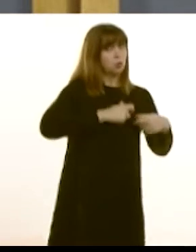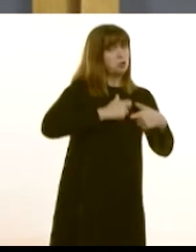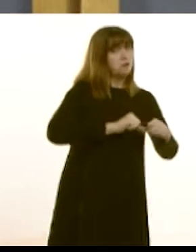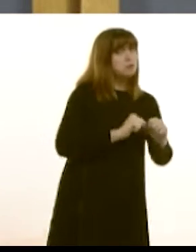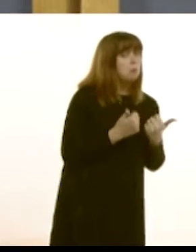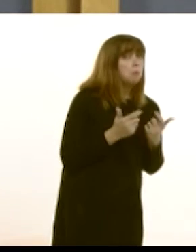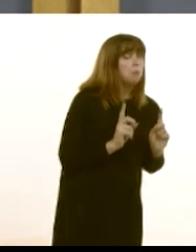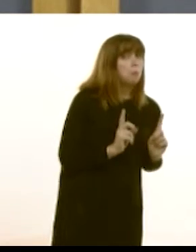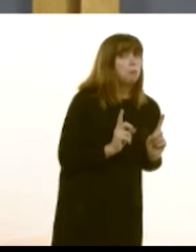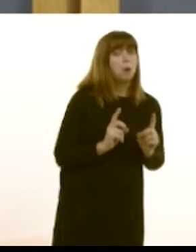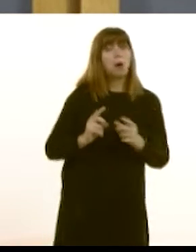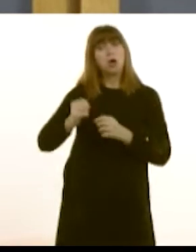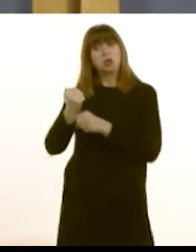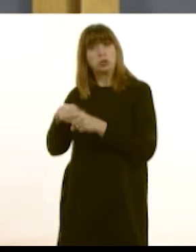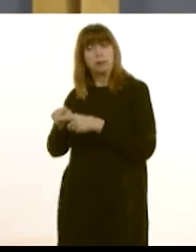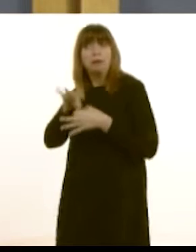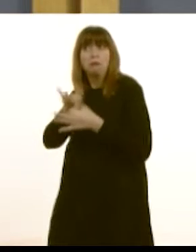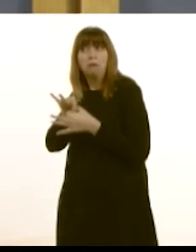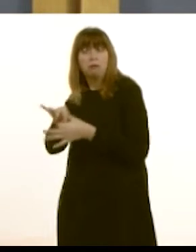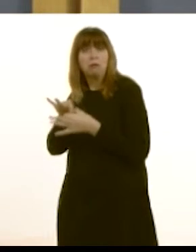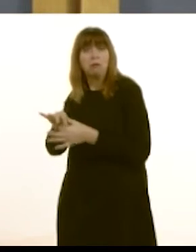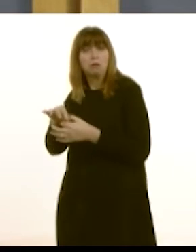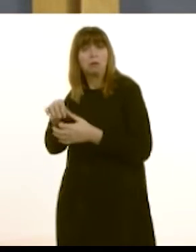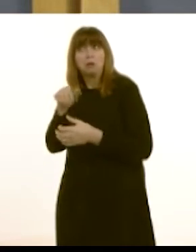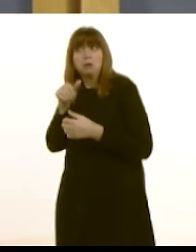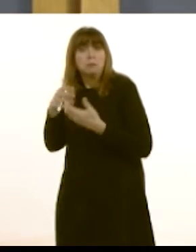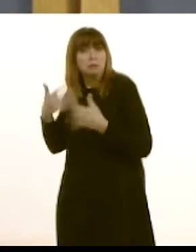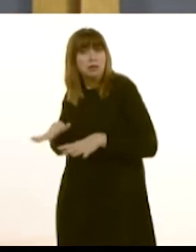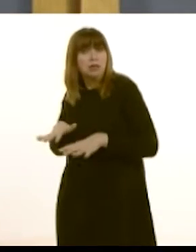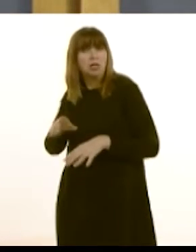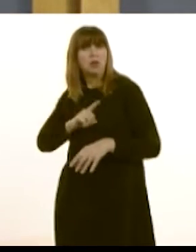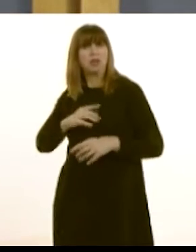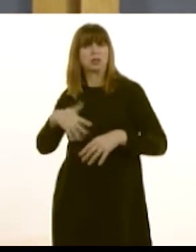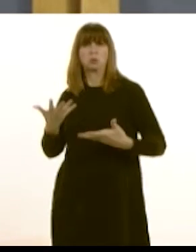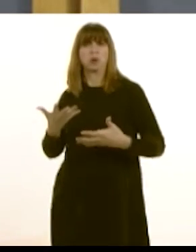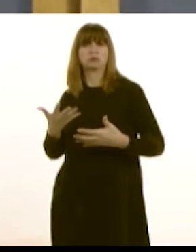care providers are working so far to reduce unnecessary hospital admissions this winter?